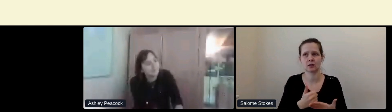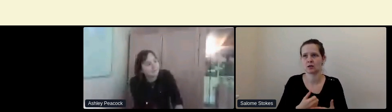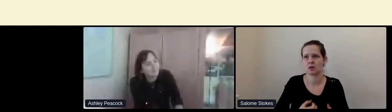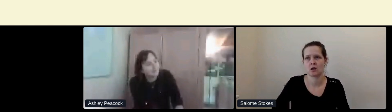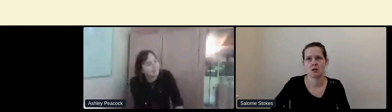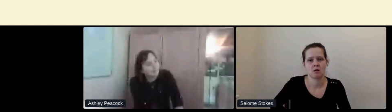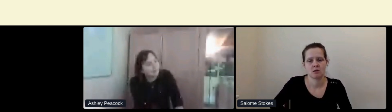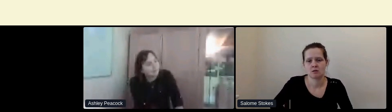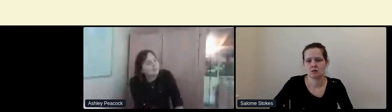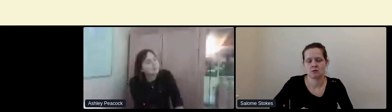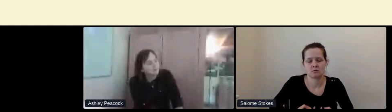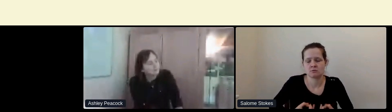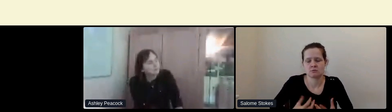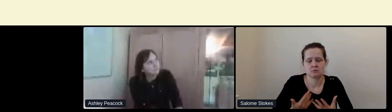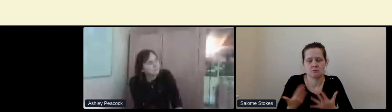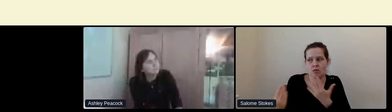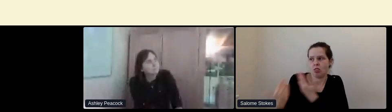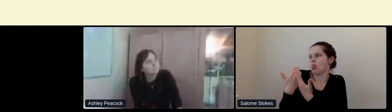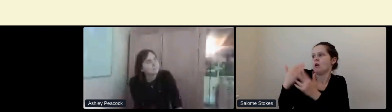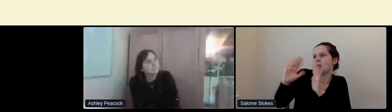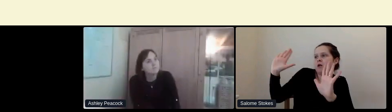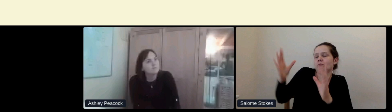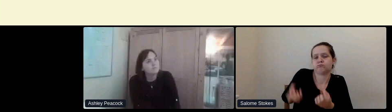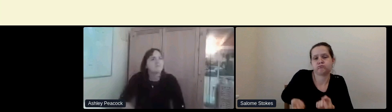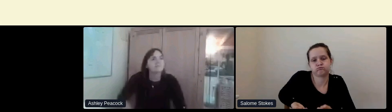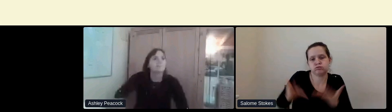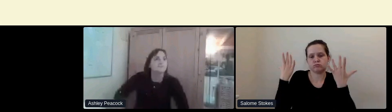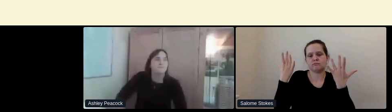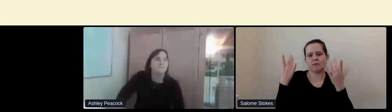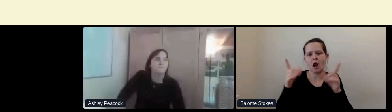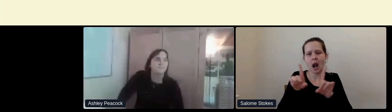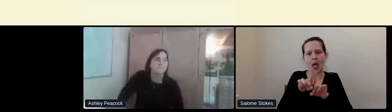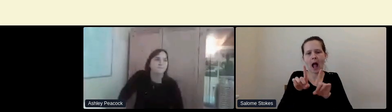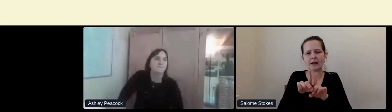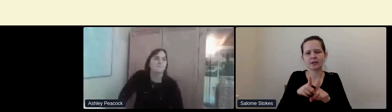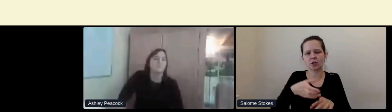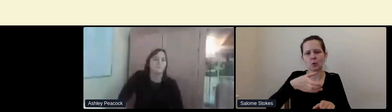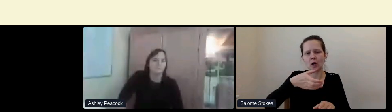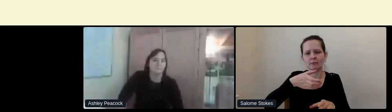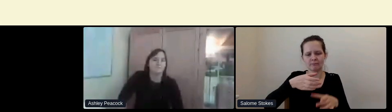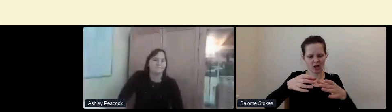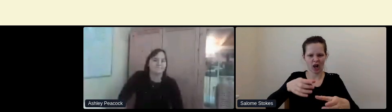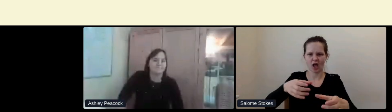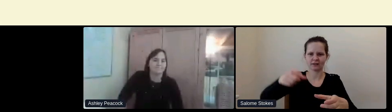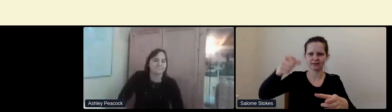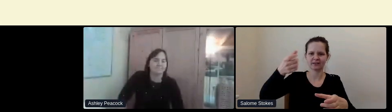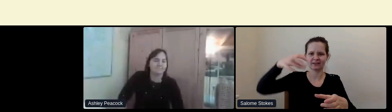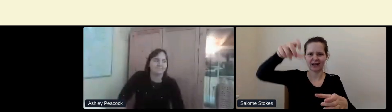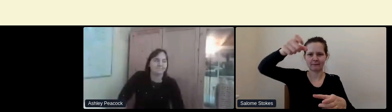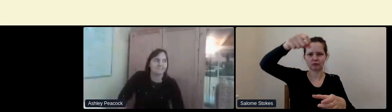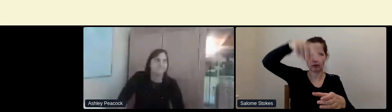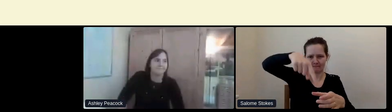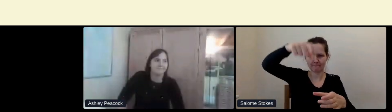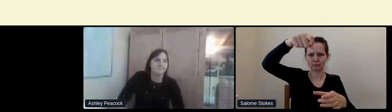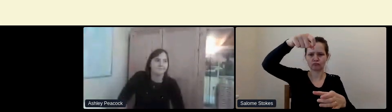meltdown. It's like a glass full of water that's been dripping into all day and that last drip just